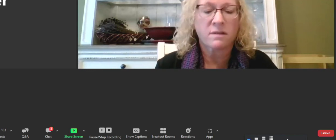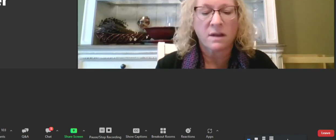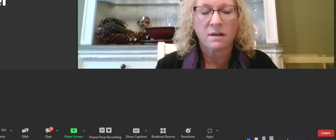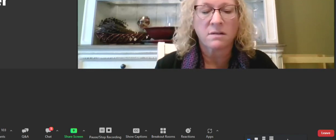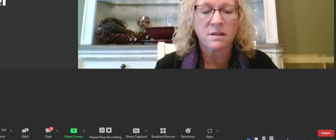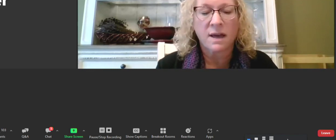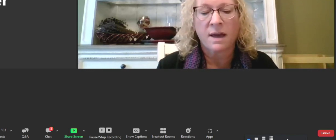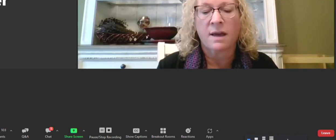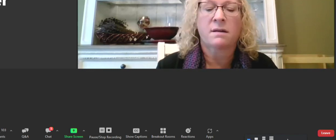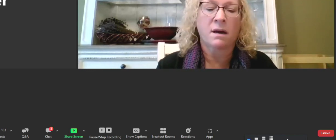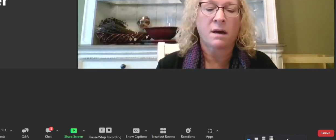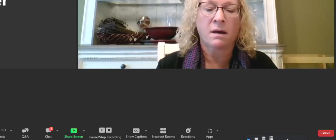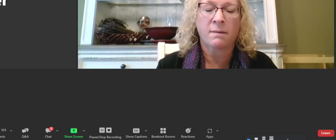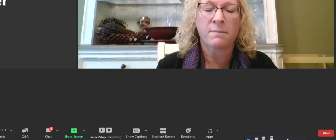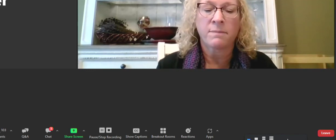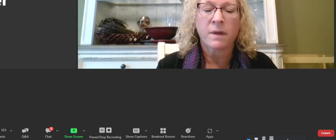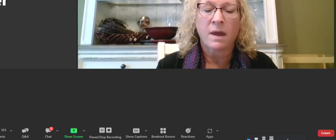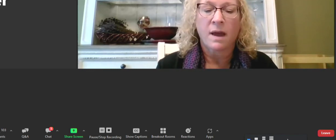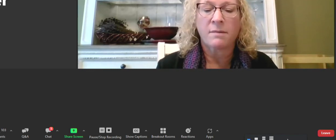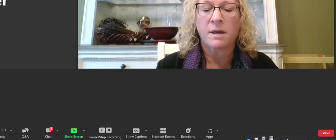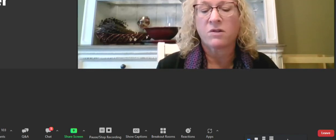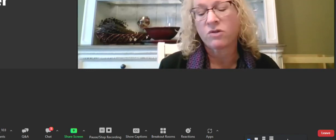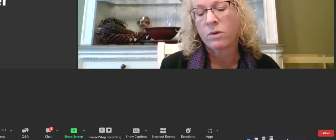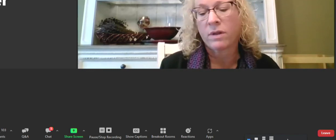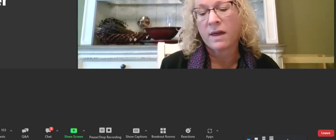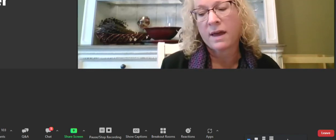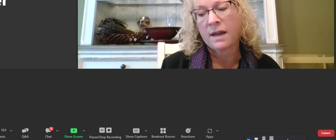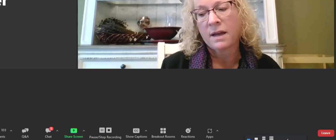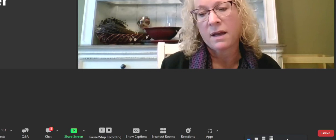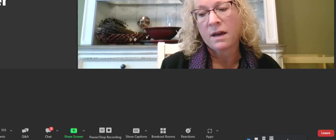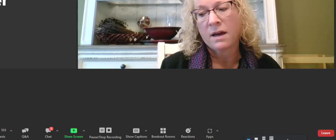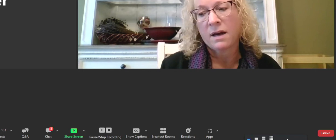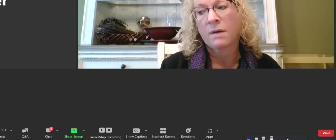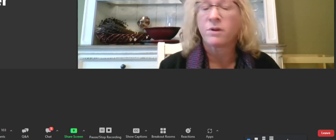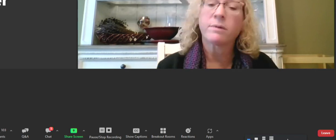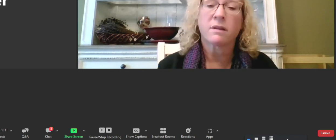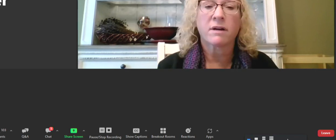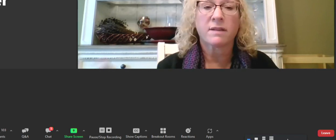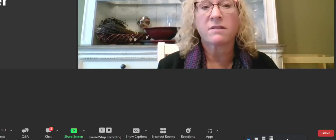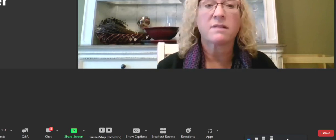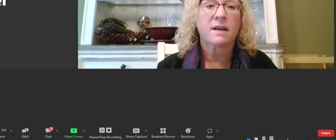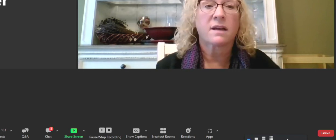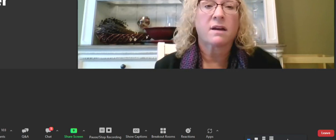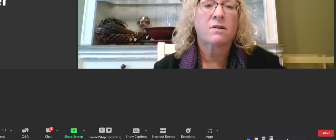things and make sure that I'm doing the right things and taking care